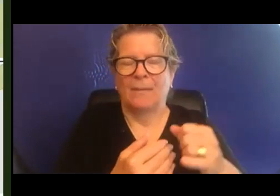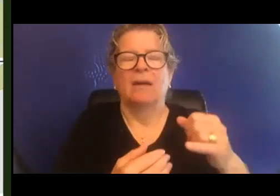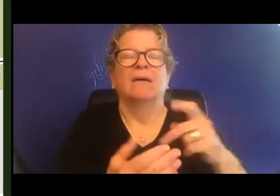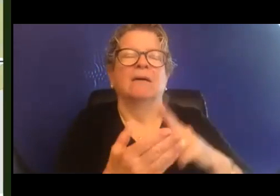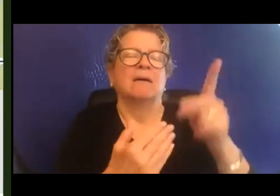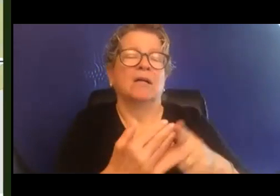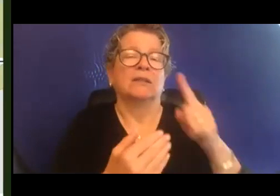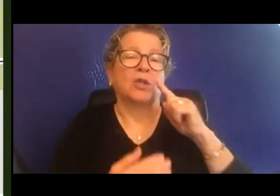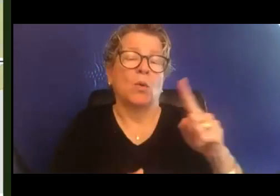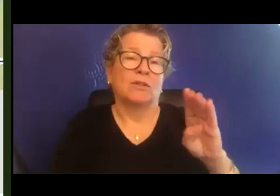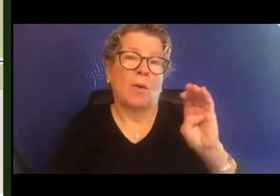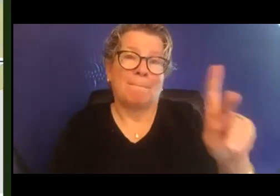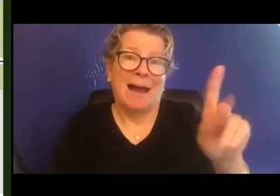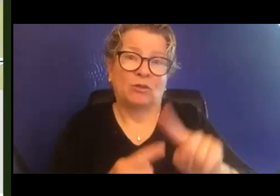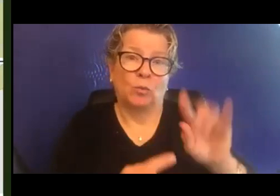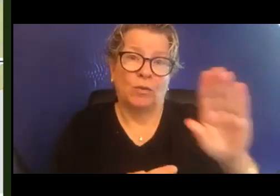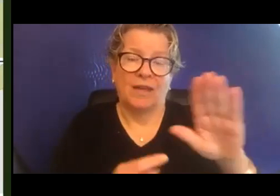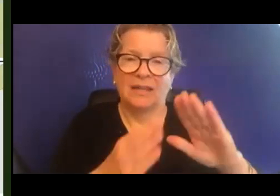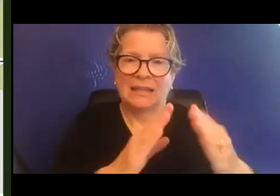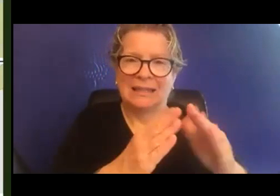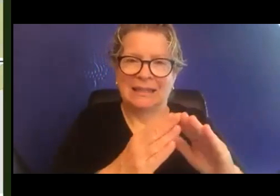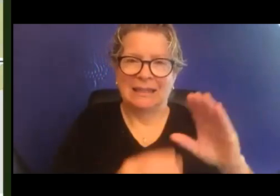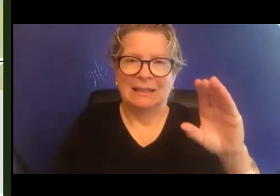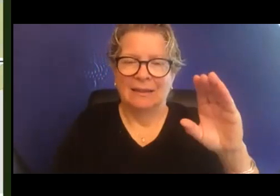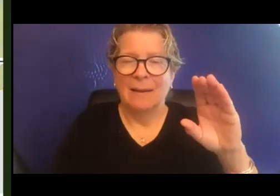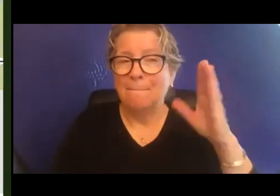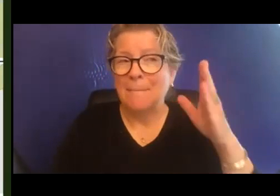So if there is a possibility, we may be able to -- it may be a